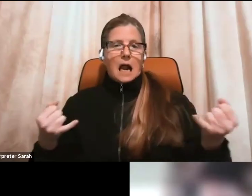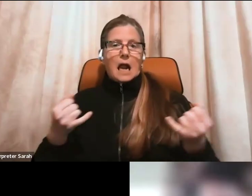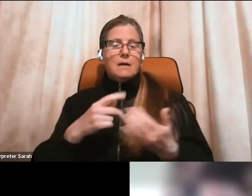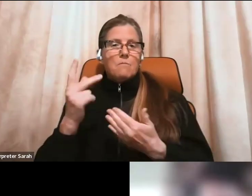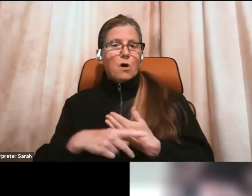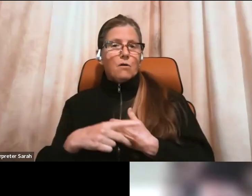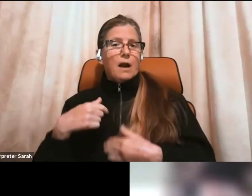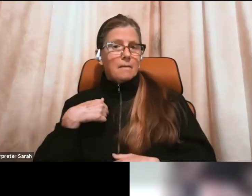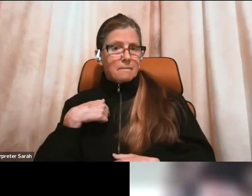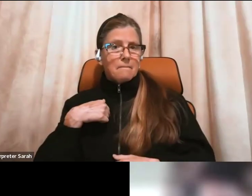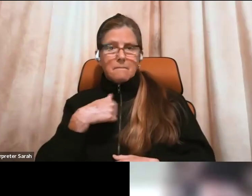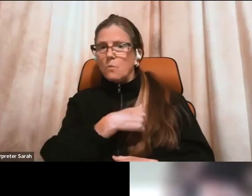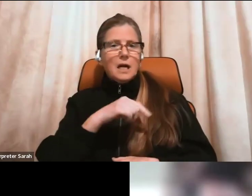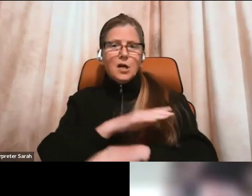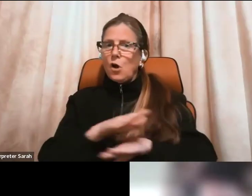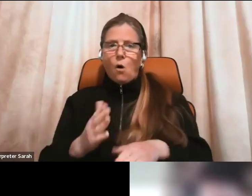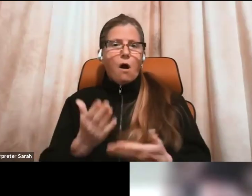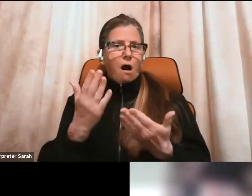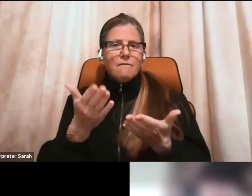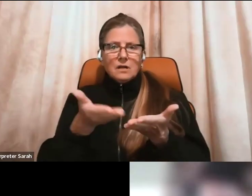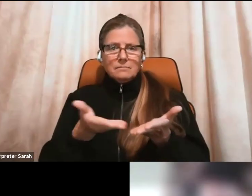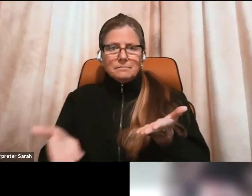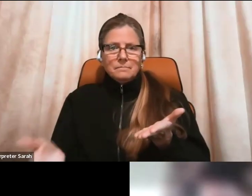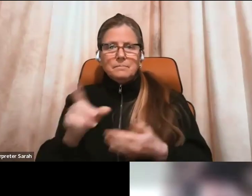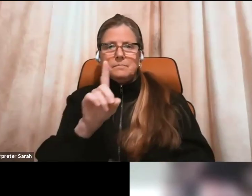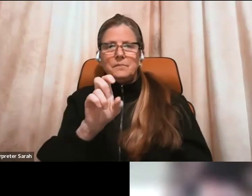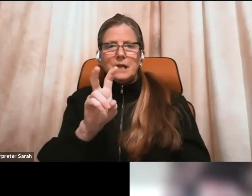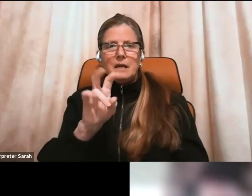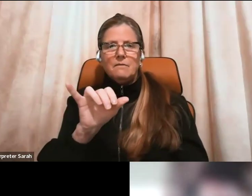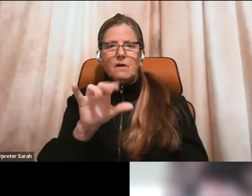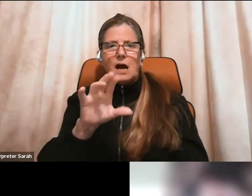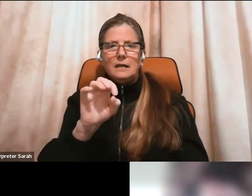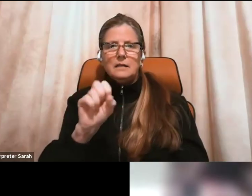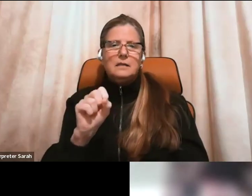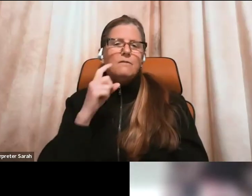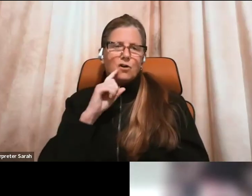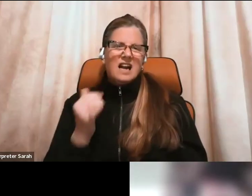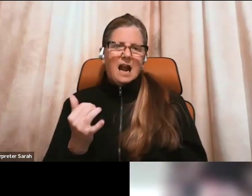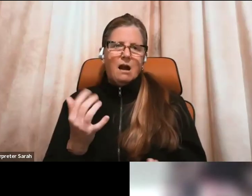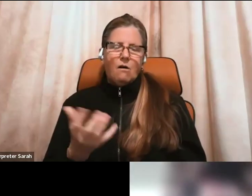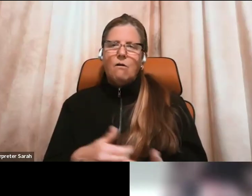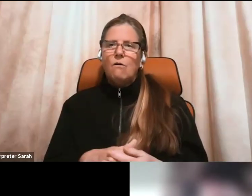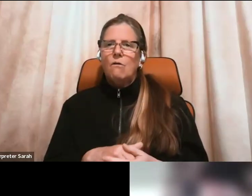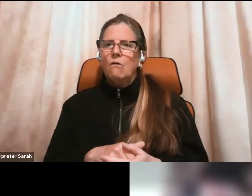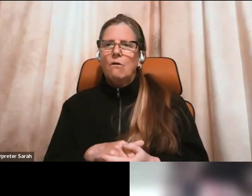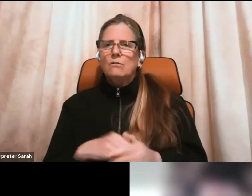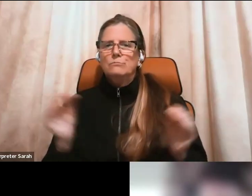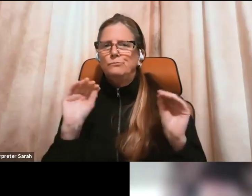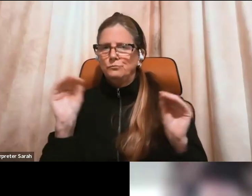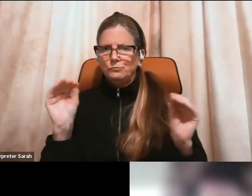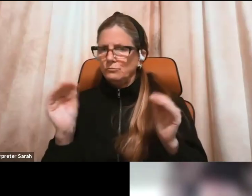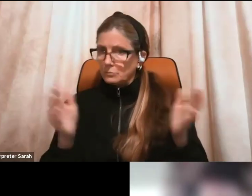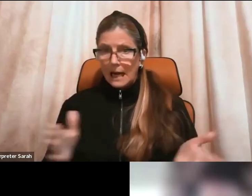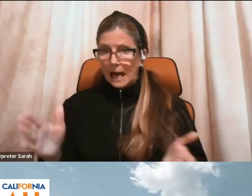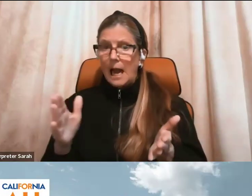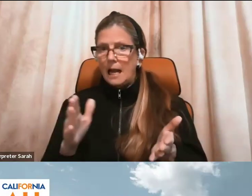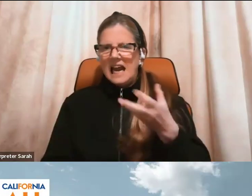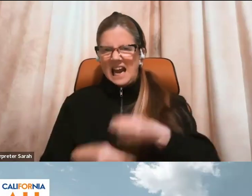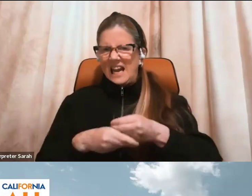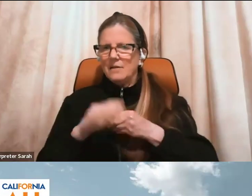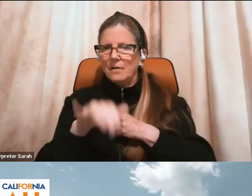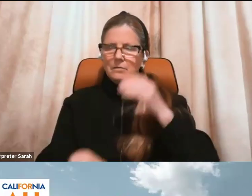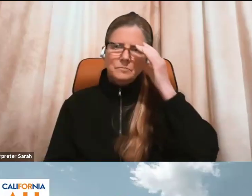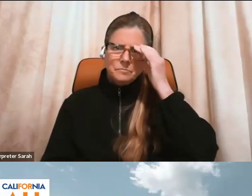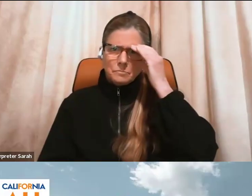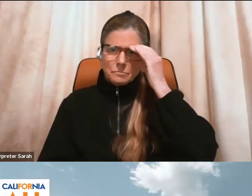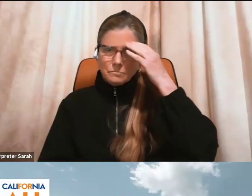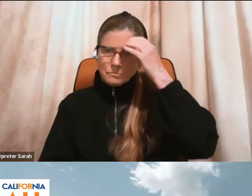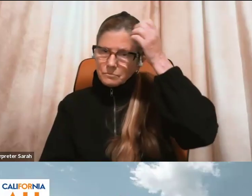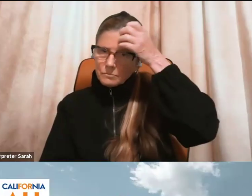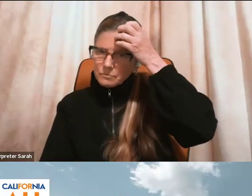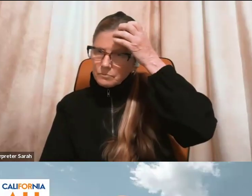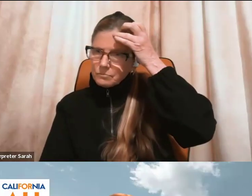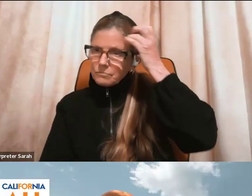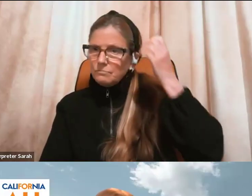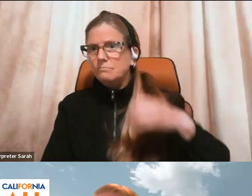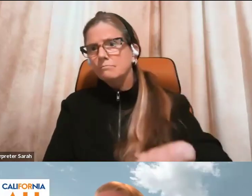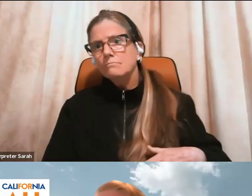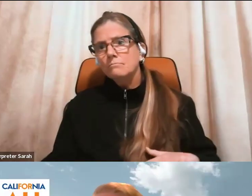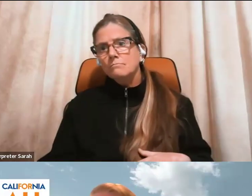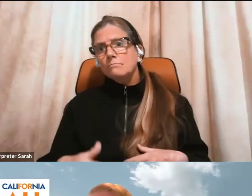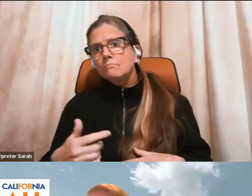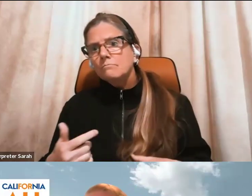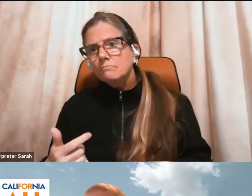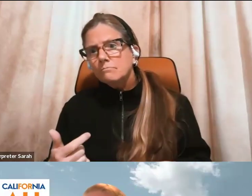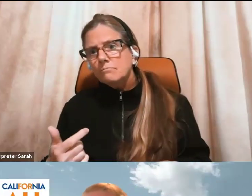we don't offer devices, so, at this time, we don't have any plan to. Because we offer…